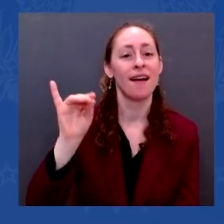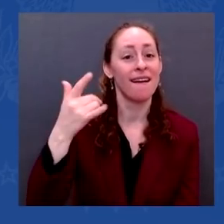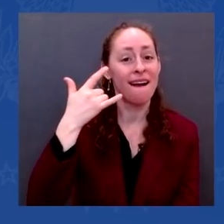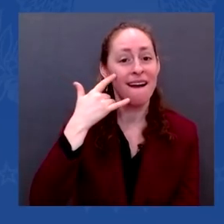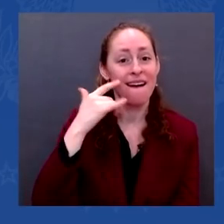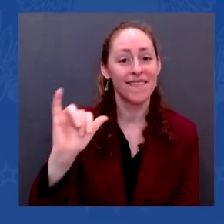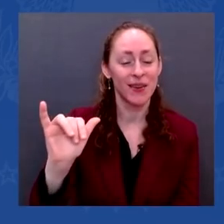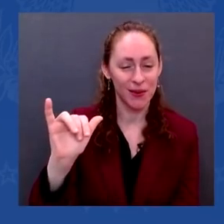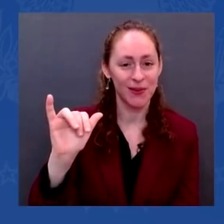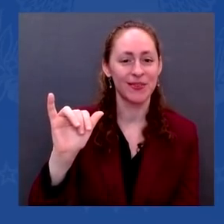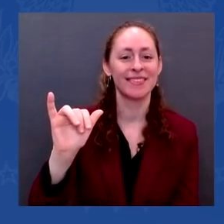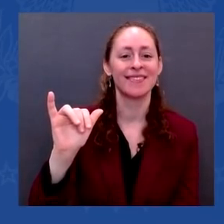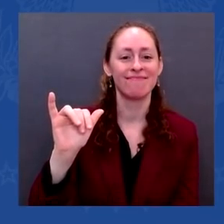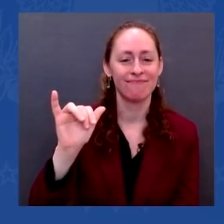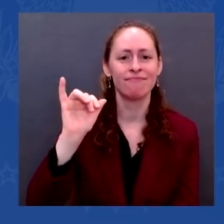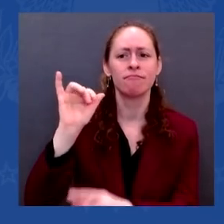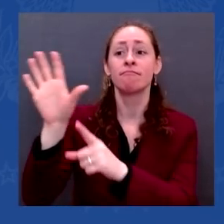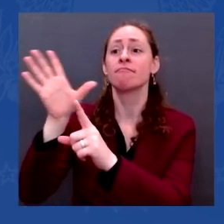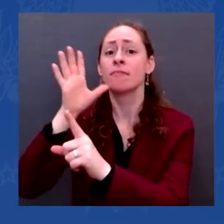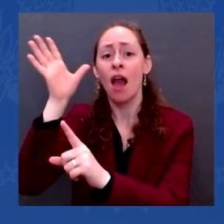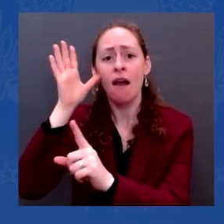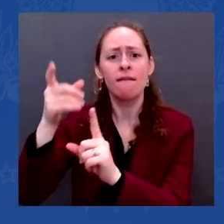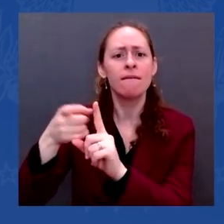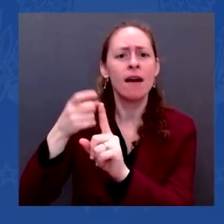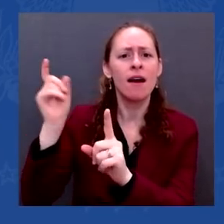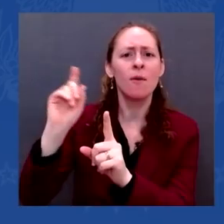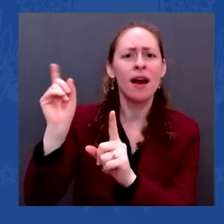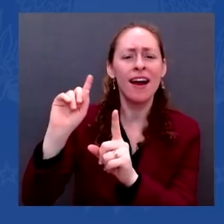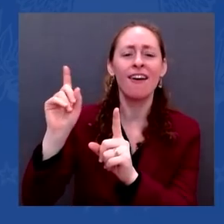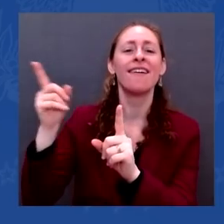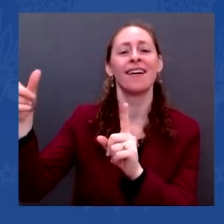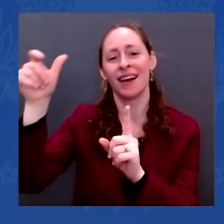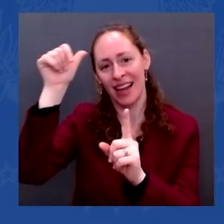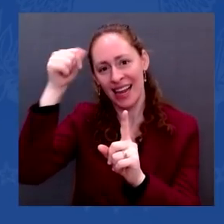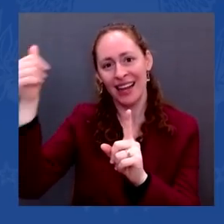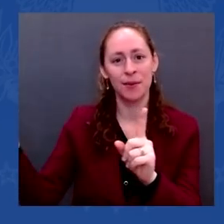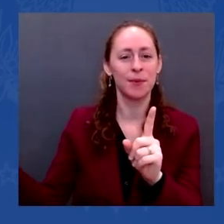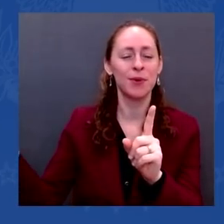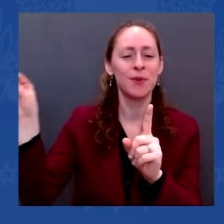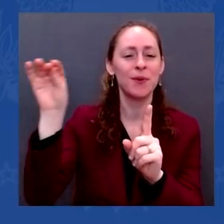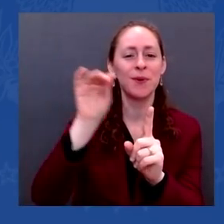She graduated from Howard University and the University of California Hastings College of Law